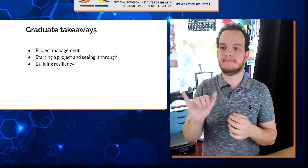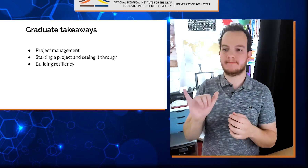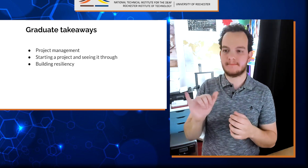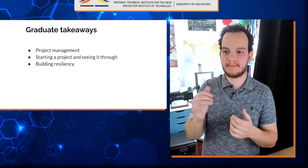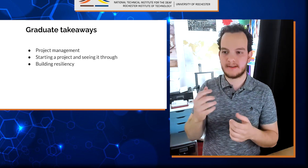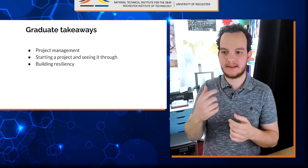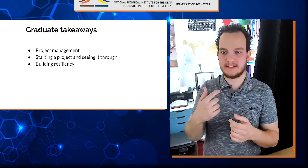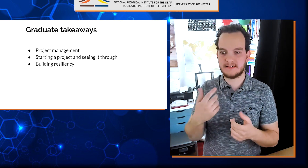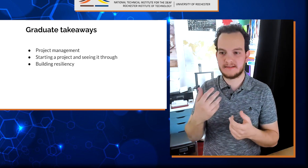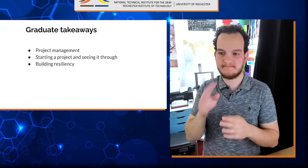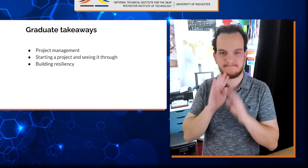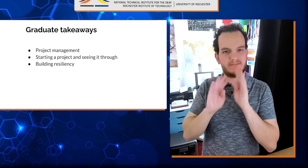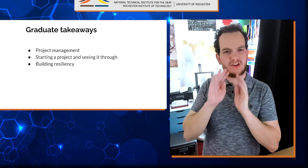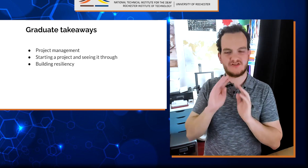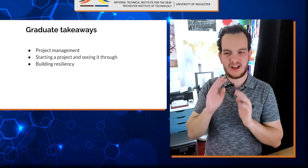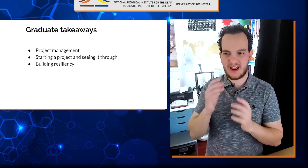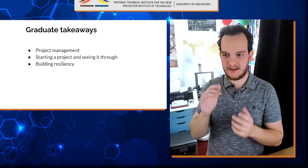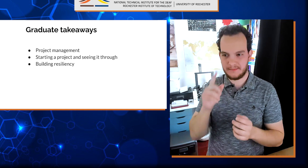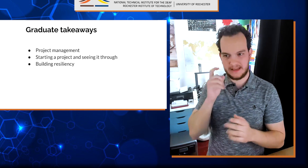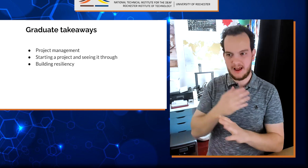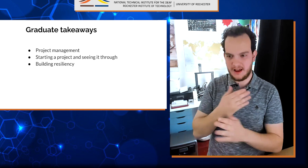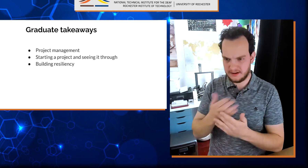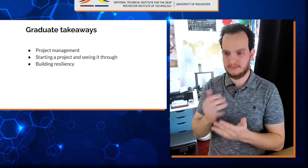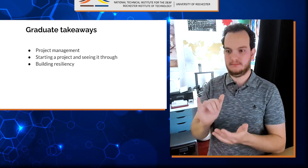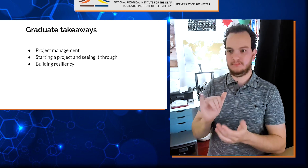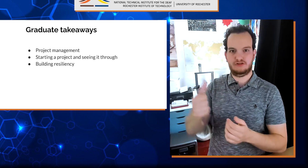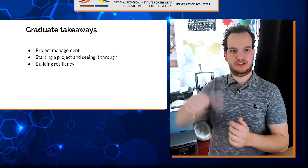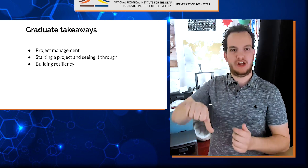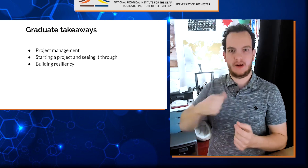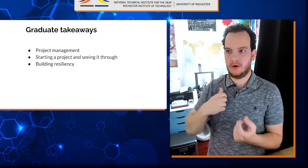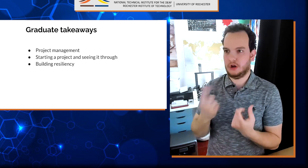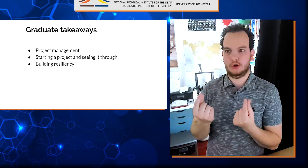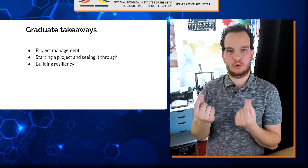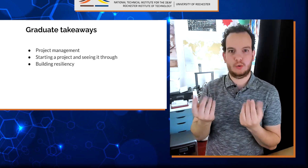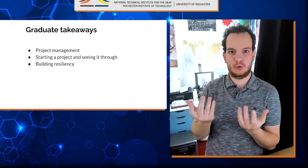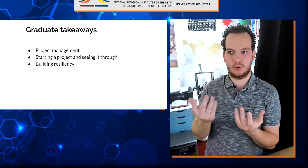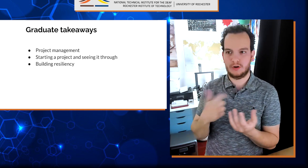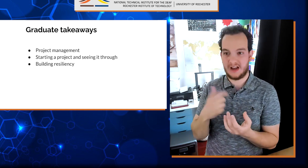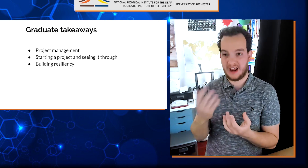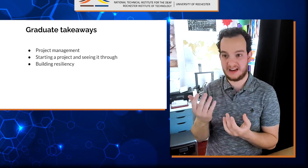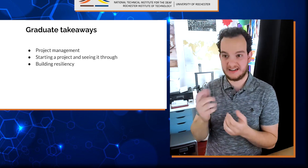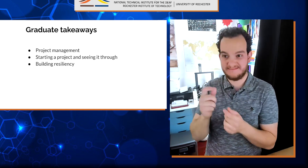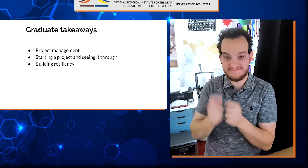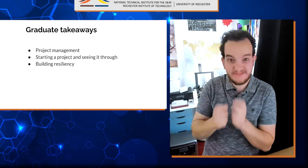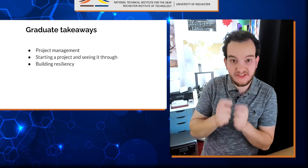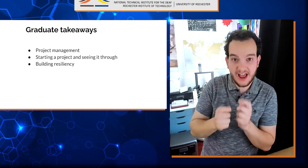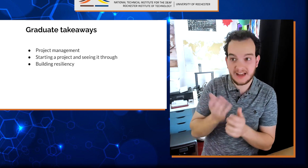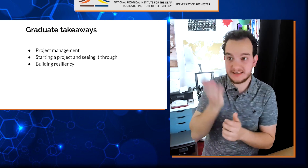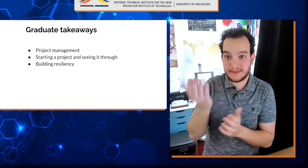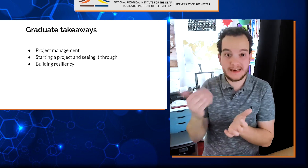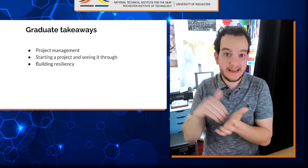for some reason or another, they didn't accept my paper, and that was frustrating. It's difficult to deal with rejection like that.